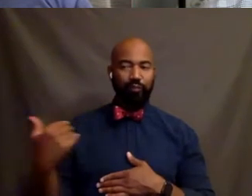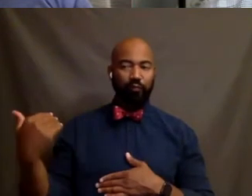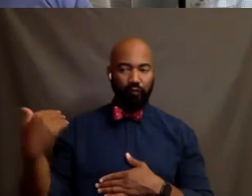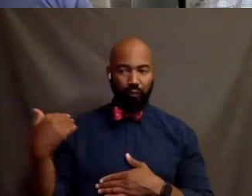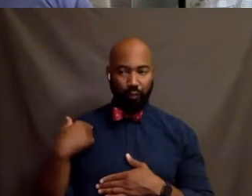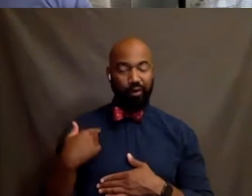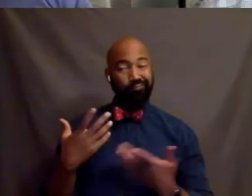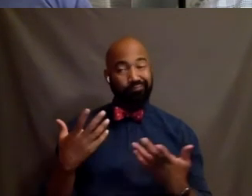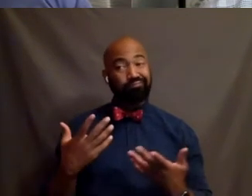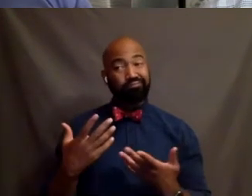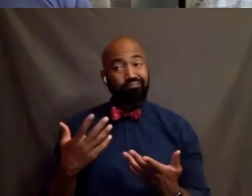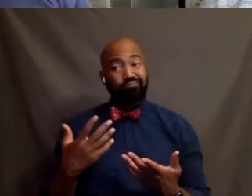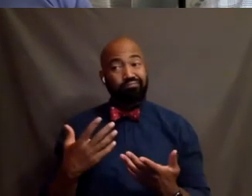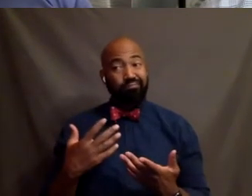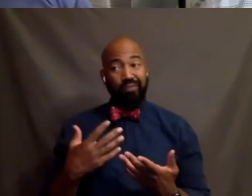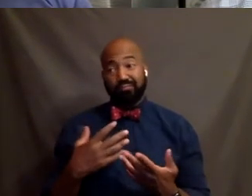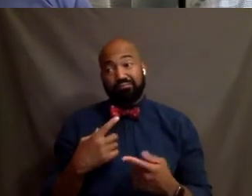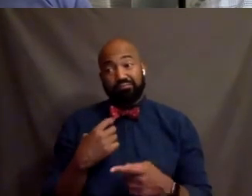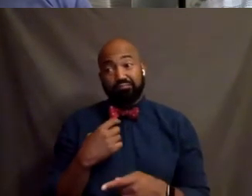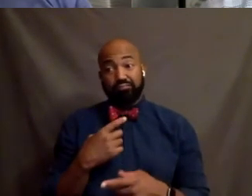but it's a good concern.